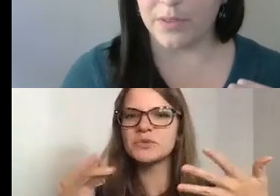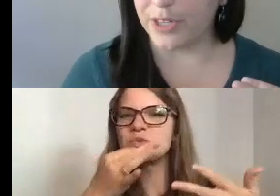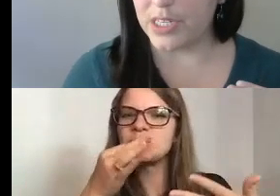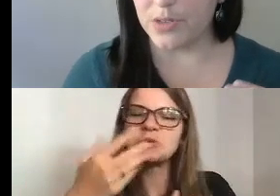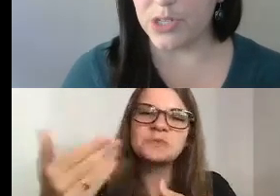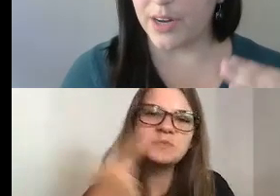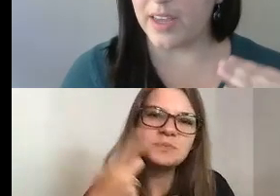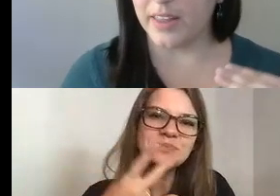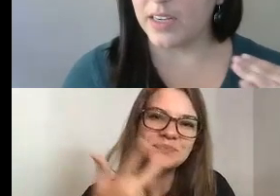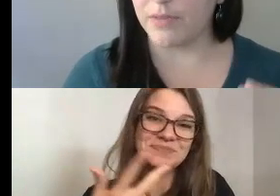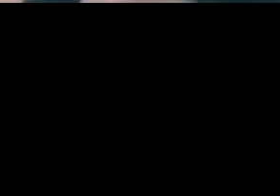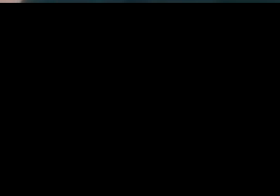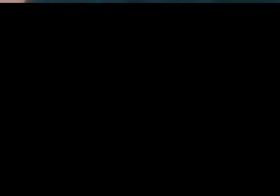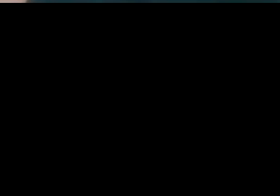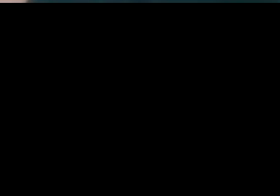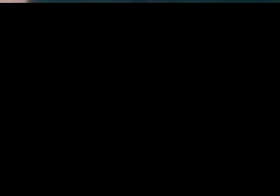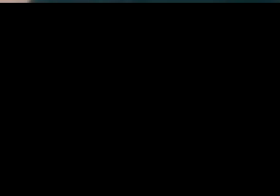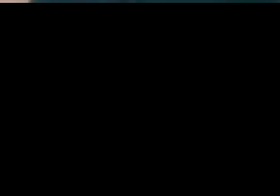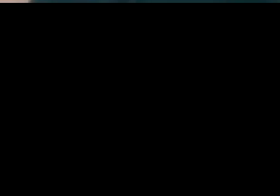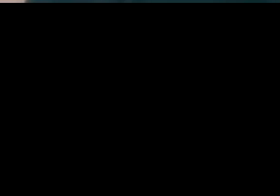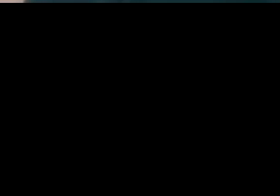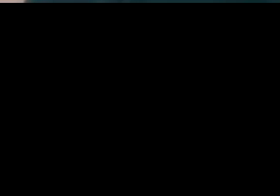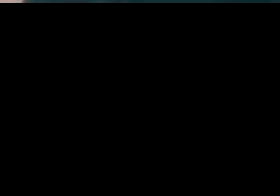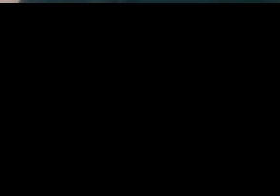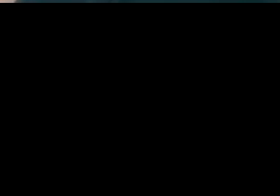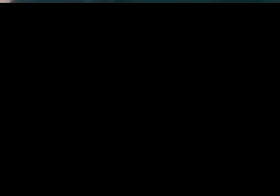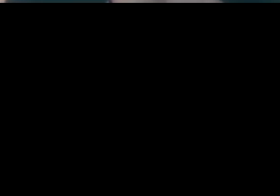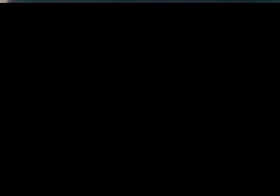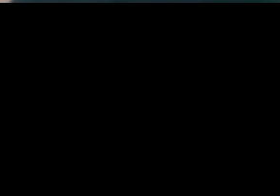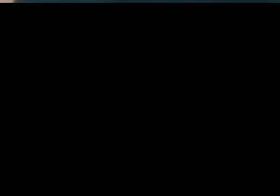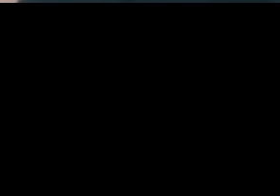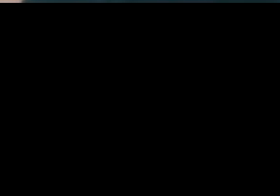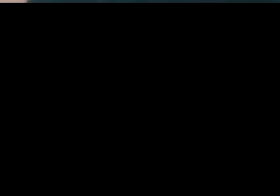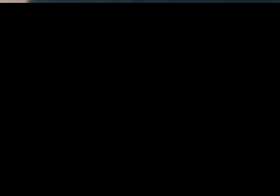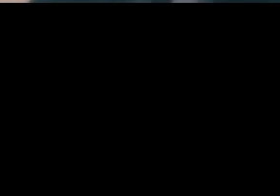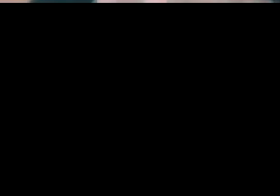feel free to share that link of the recording with others and we hope to see everybody again